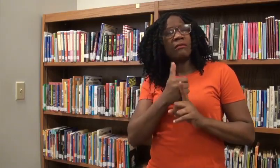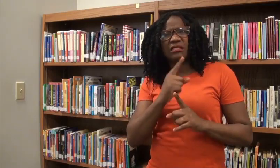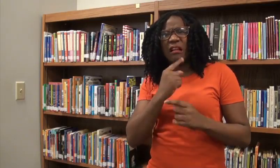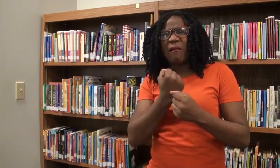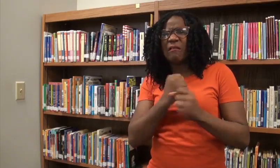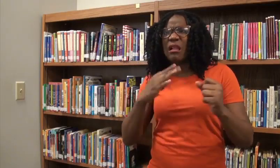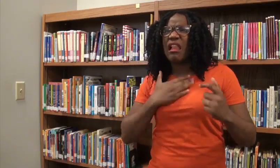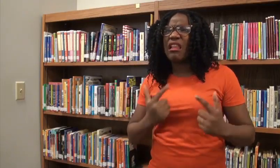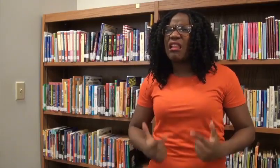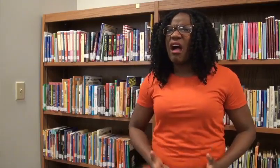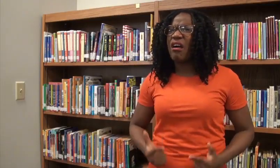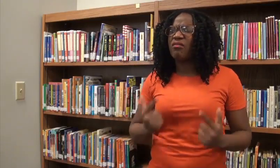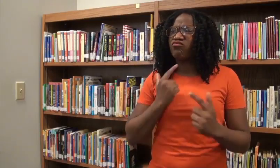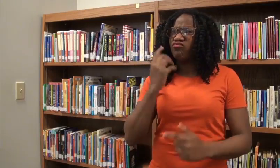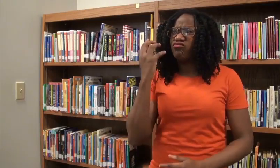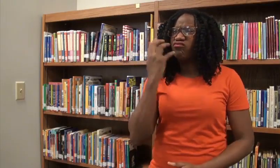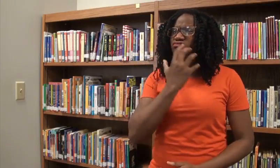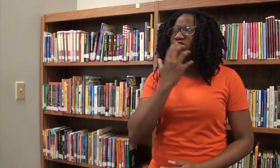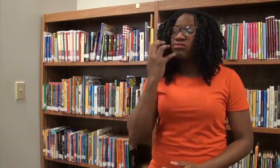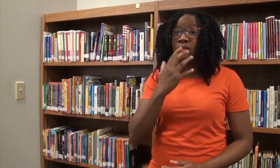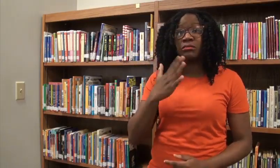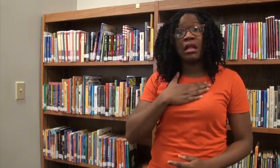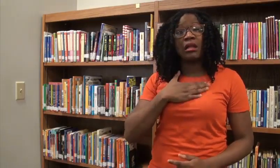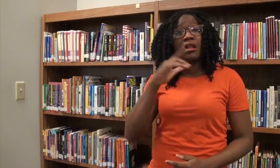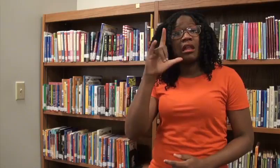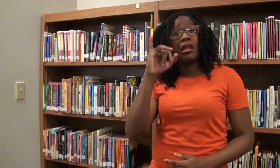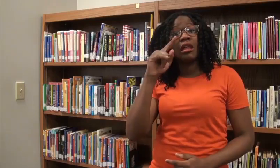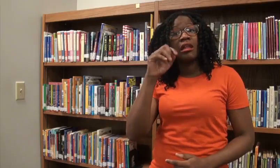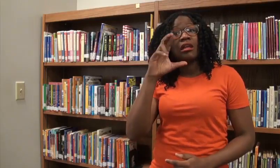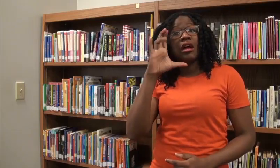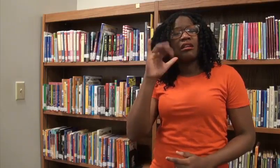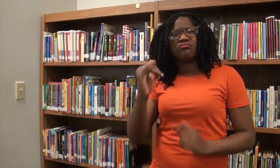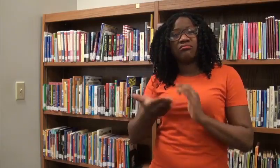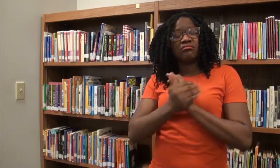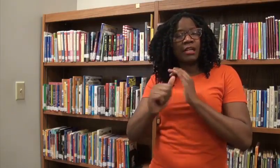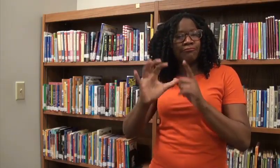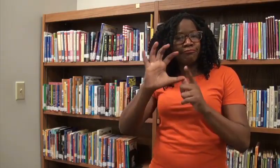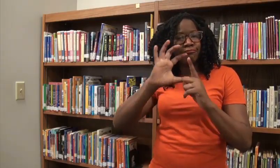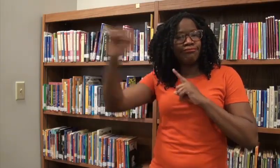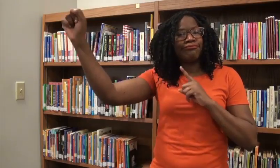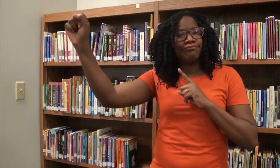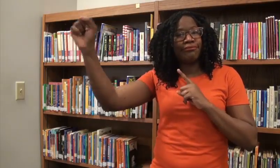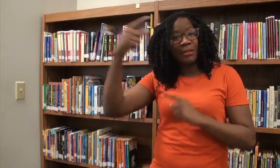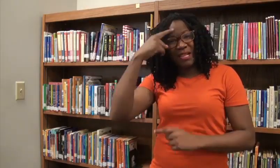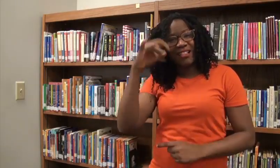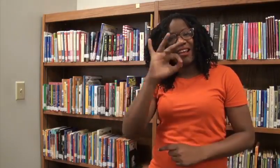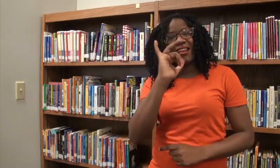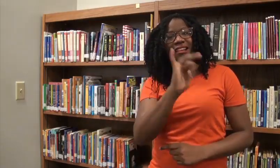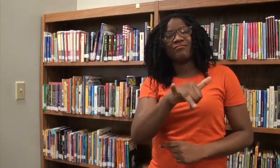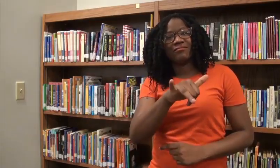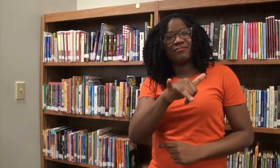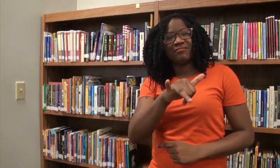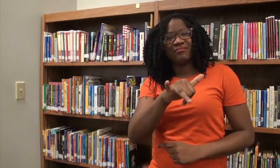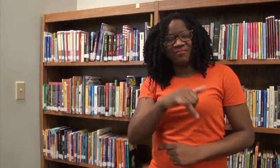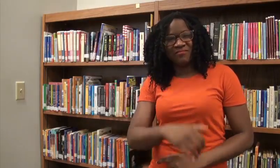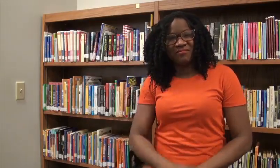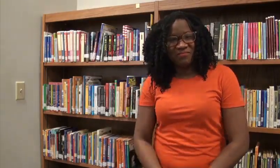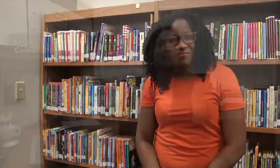In some ways, I think that library saved my life. The library was the launching pad for my literacy.